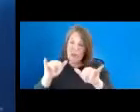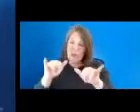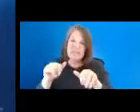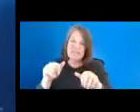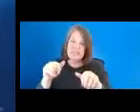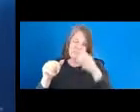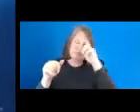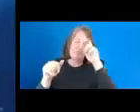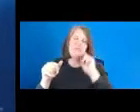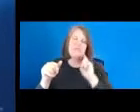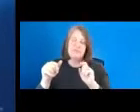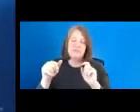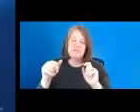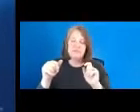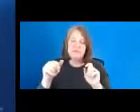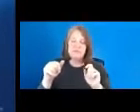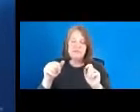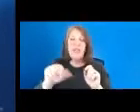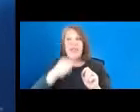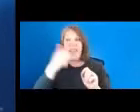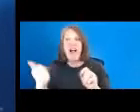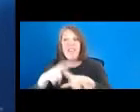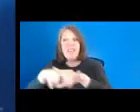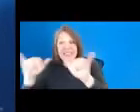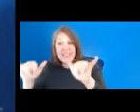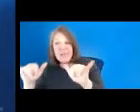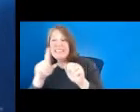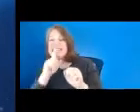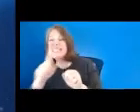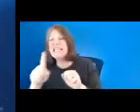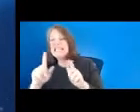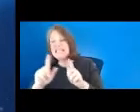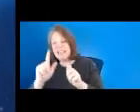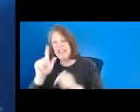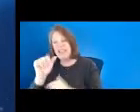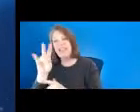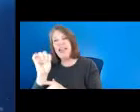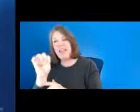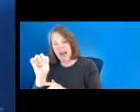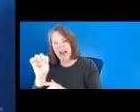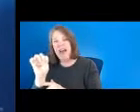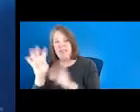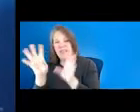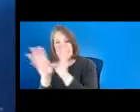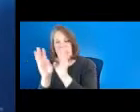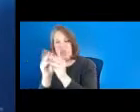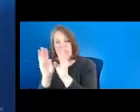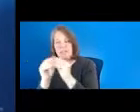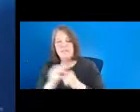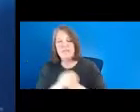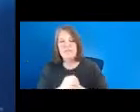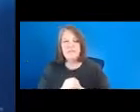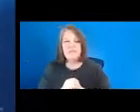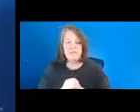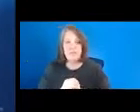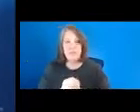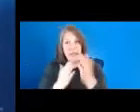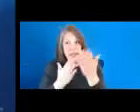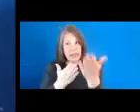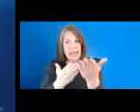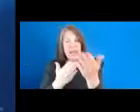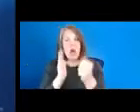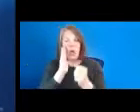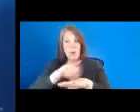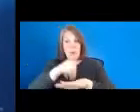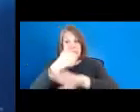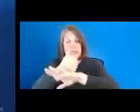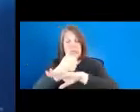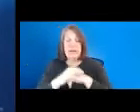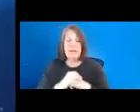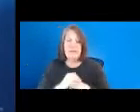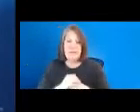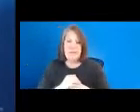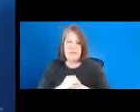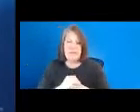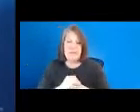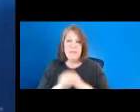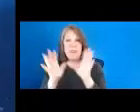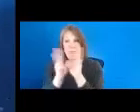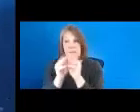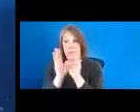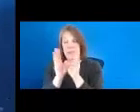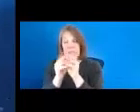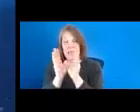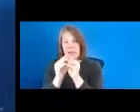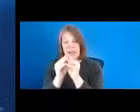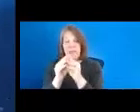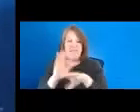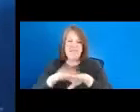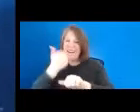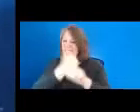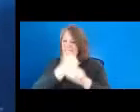16:23:46 The live session button, here you would set up a meeting on any of the existing